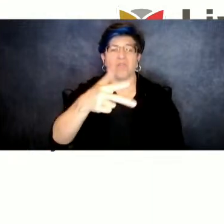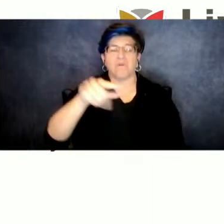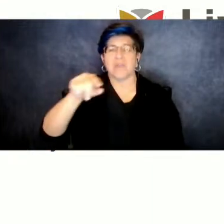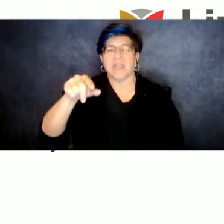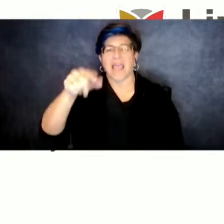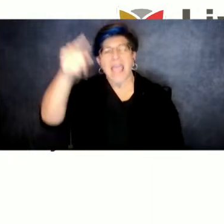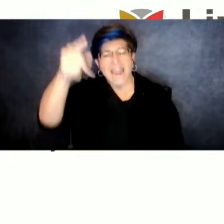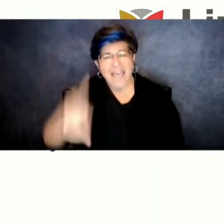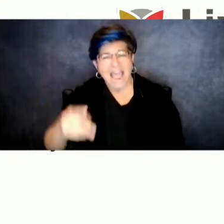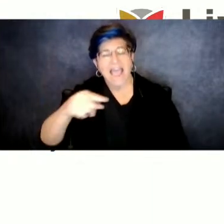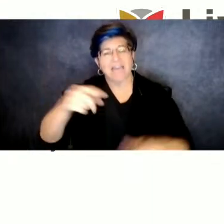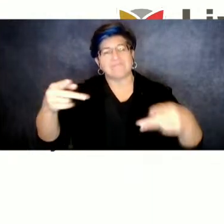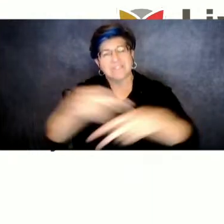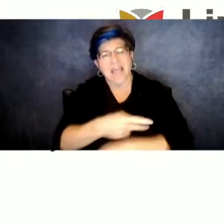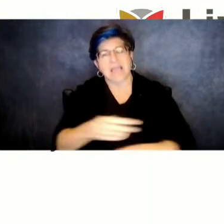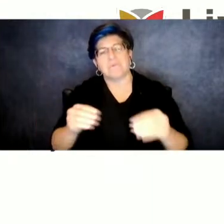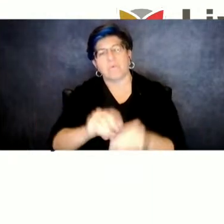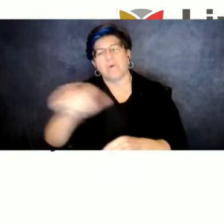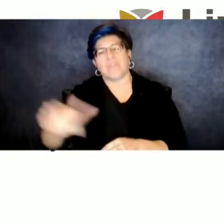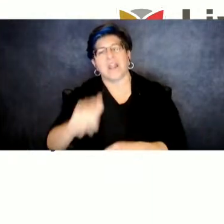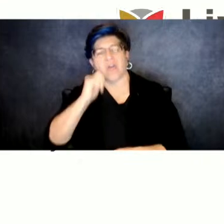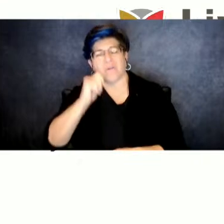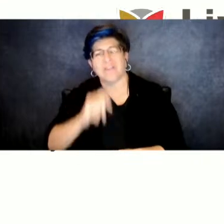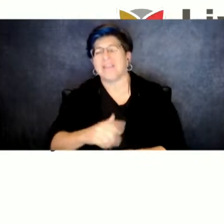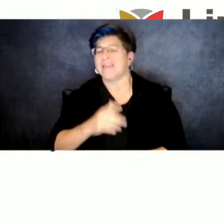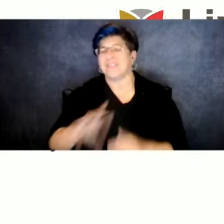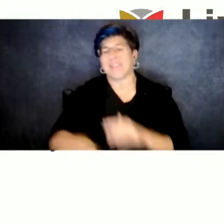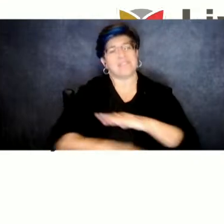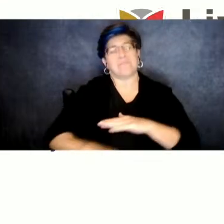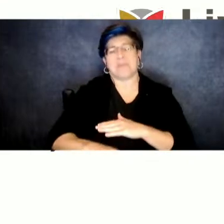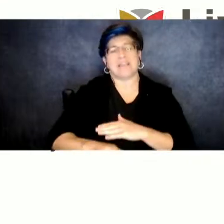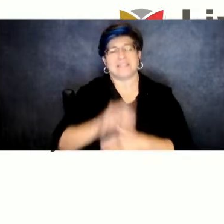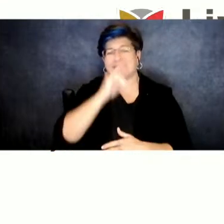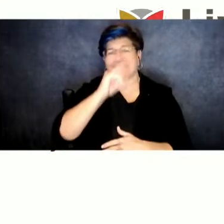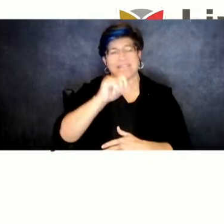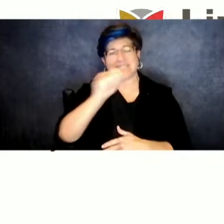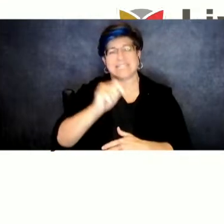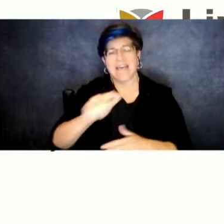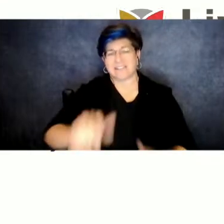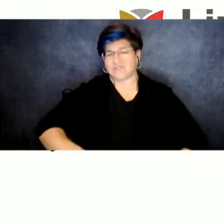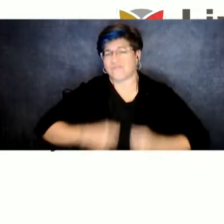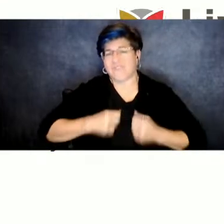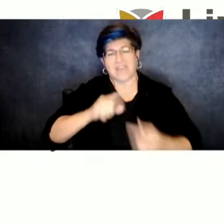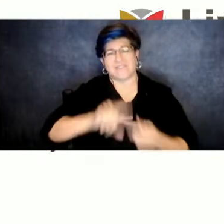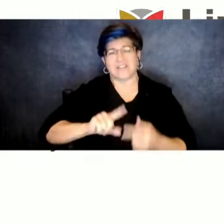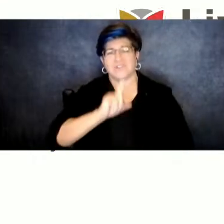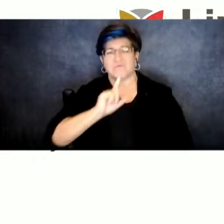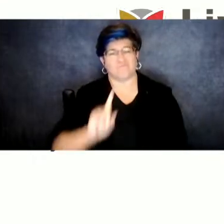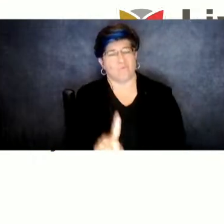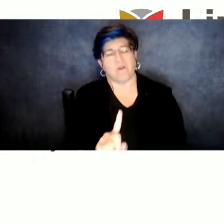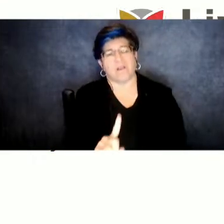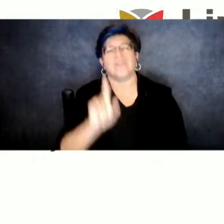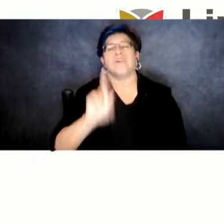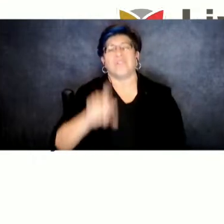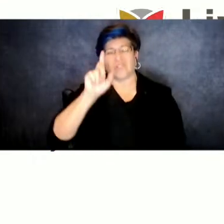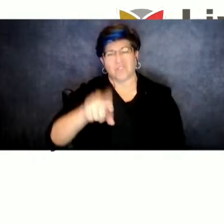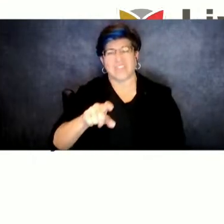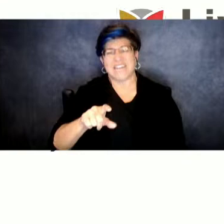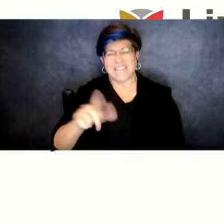TIMES MORE THAN OTHER RACES AND THIS IS BASICALLY KIDS NOT